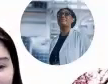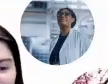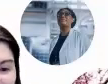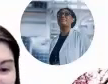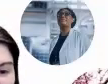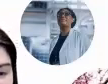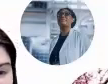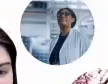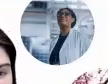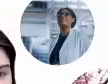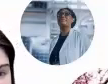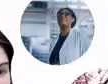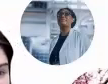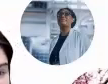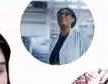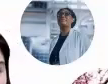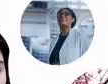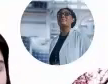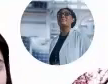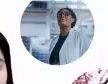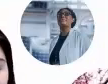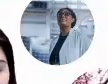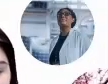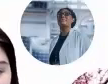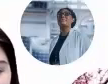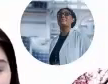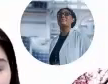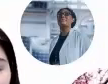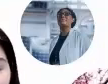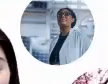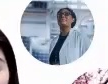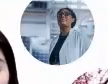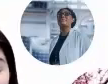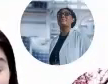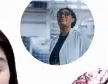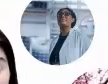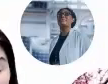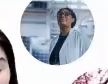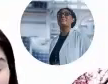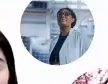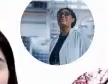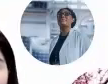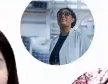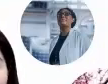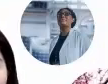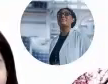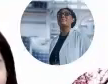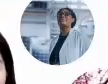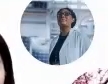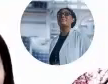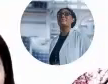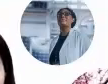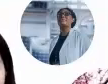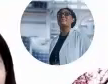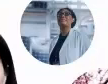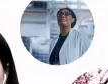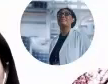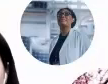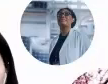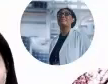We also have next slide please on the S-STEM Rec website that exclusively highlights